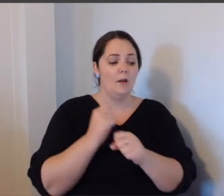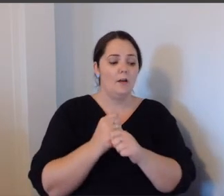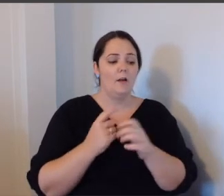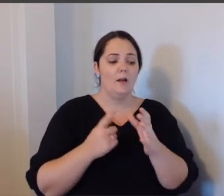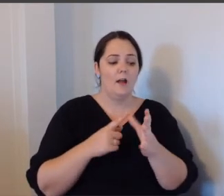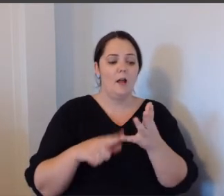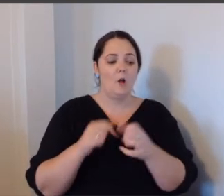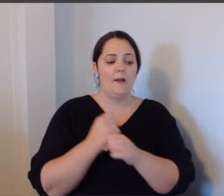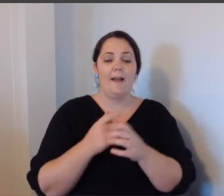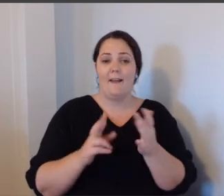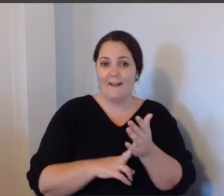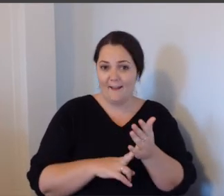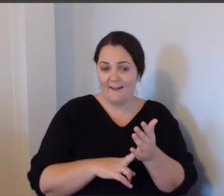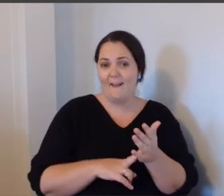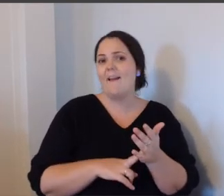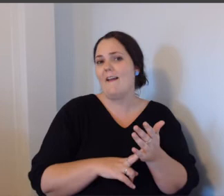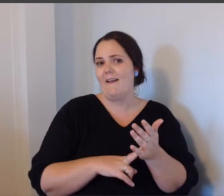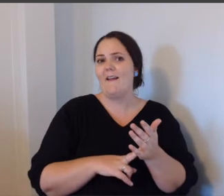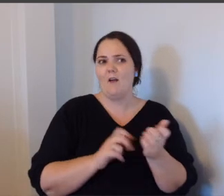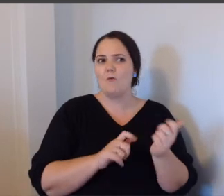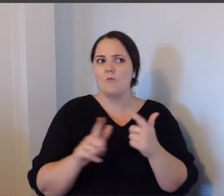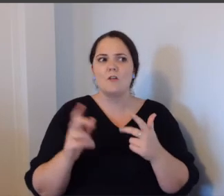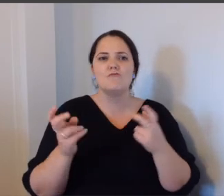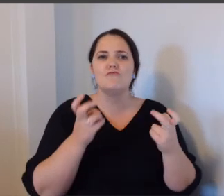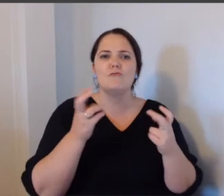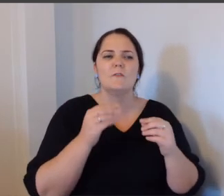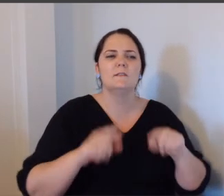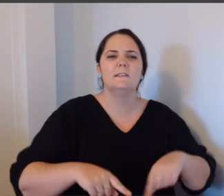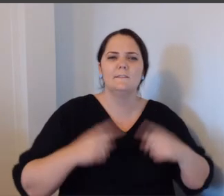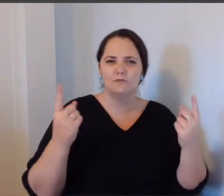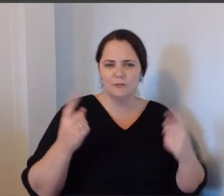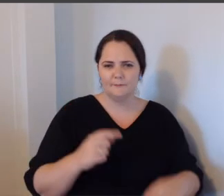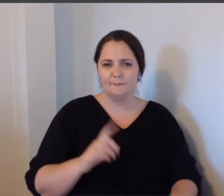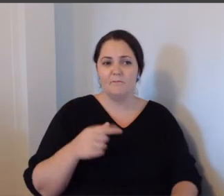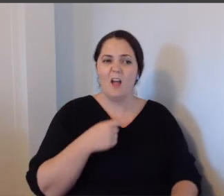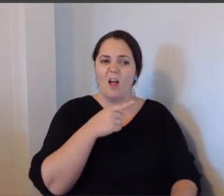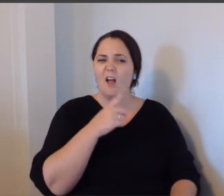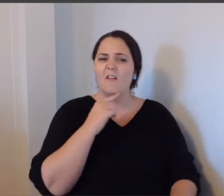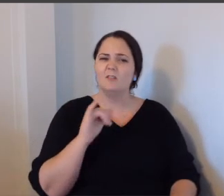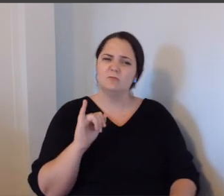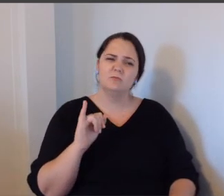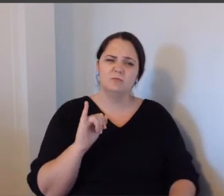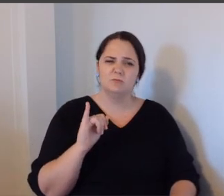now Gauhin's proclivity for sexually exploiting Tahitian women as young as 13 has left his legacy